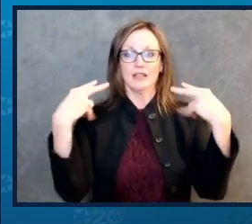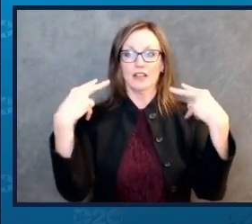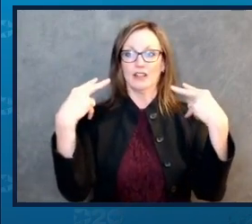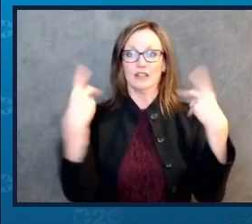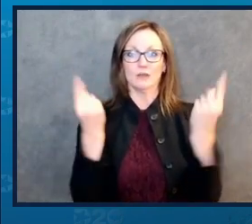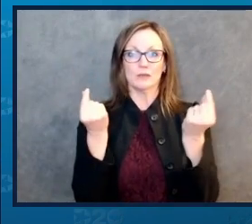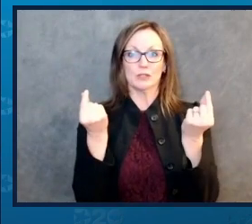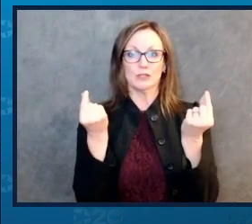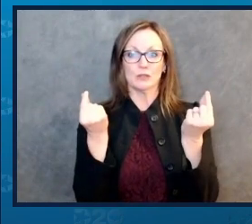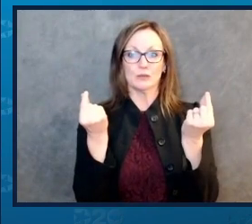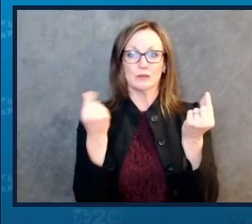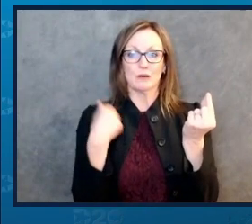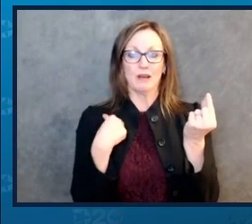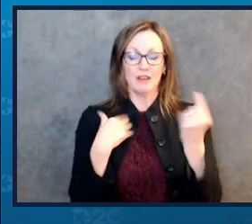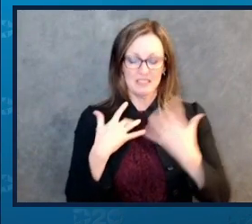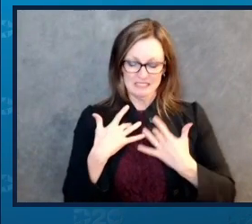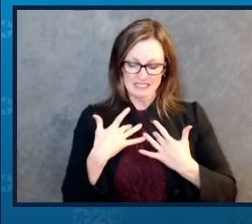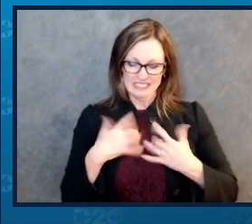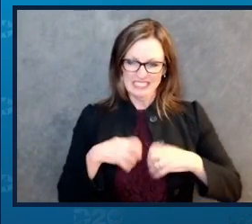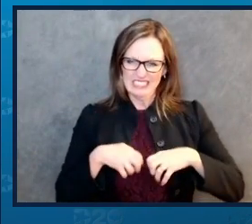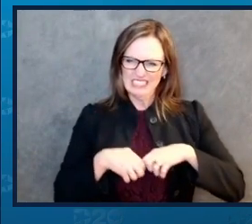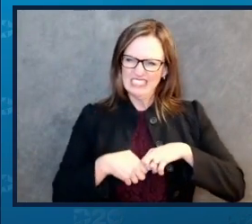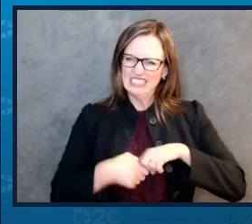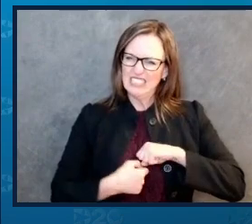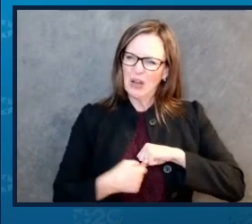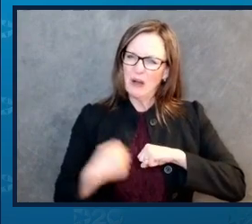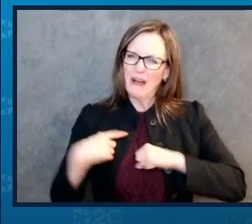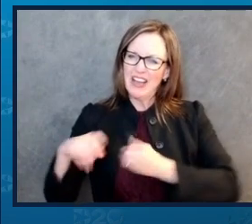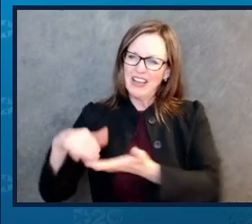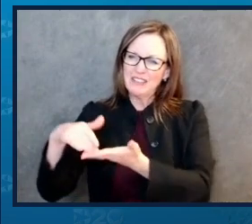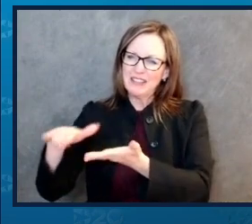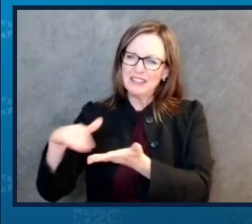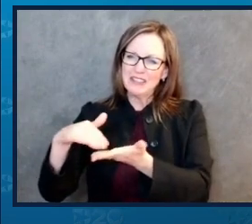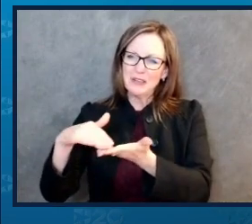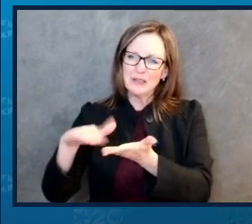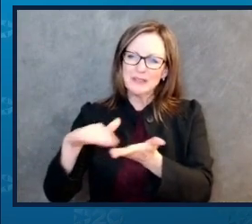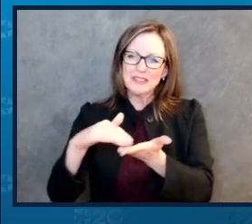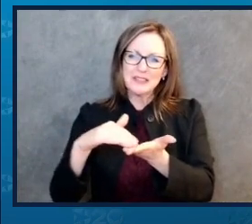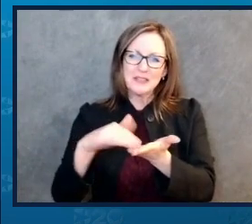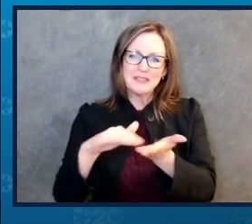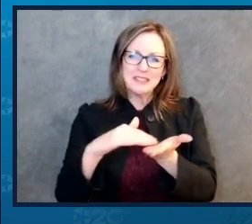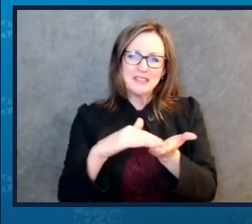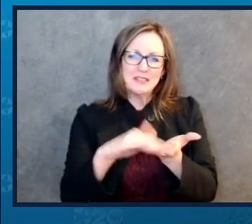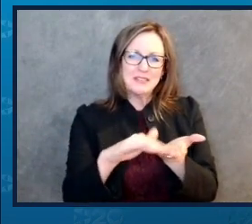AT THIS POINT, I DON'T SEE